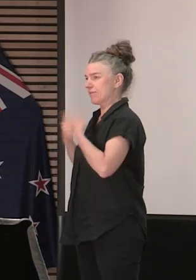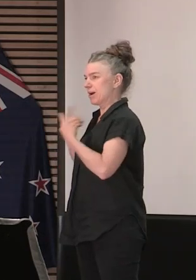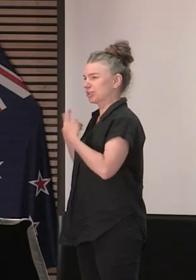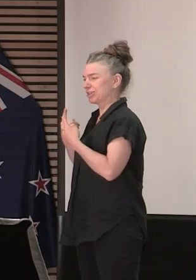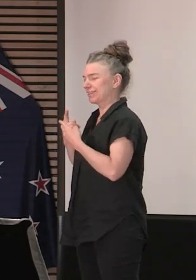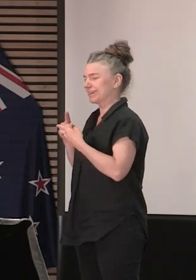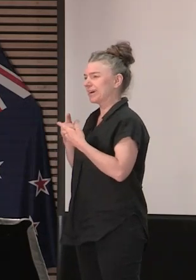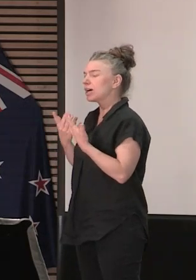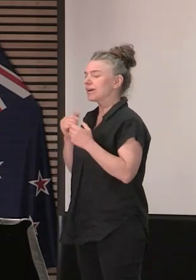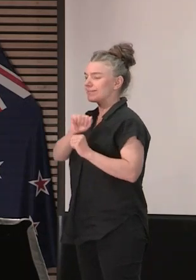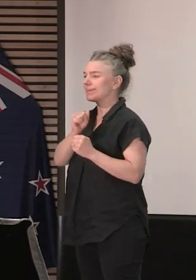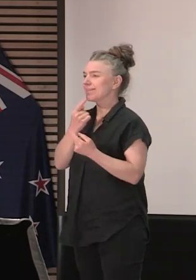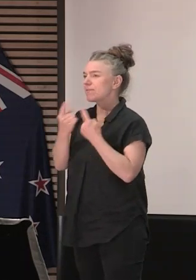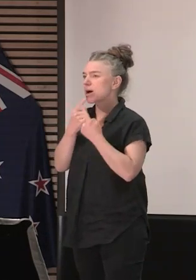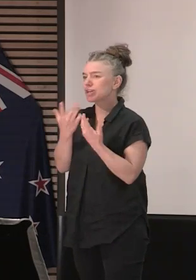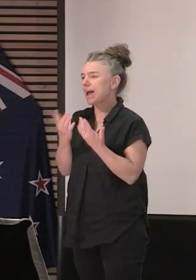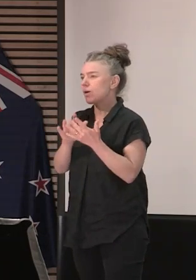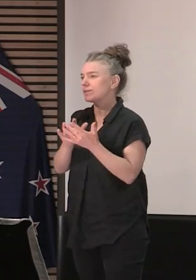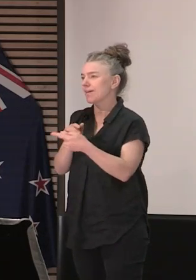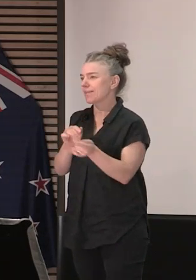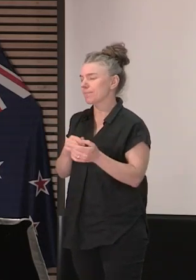Then they will lookto add functions.